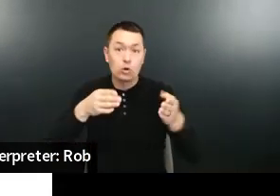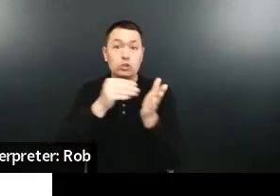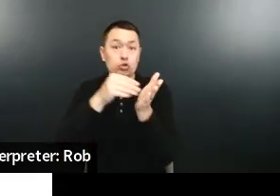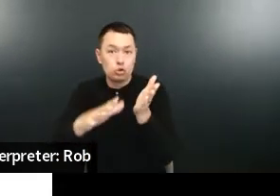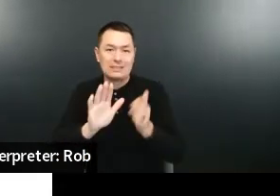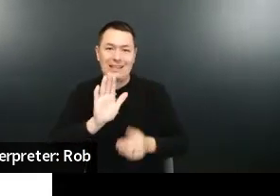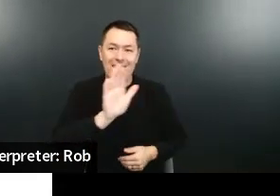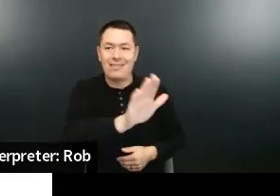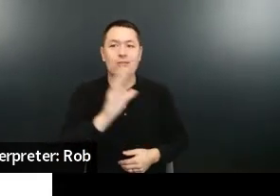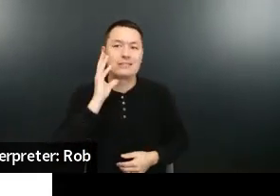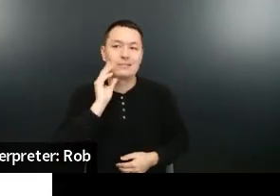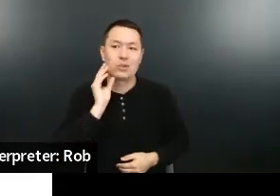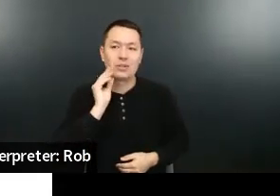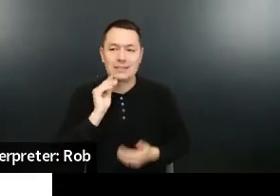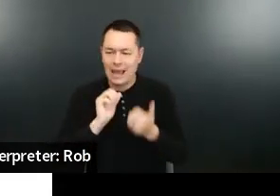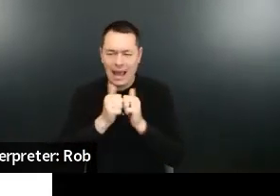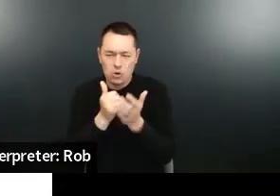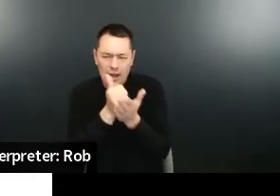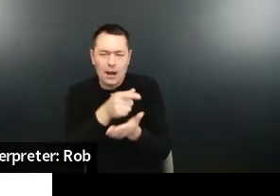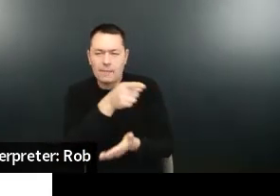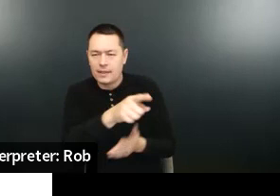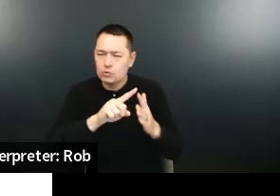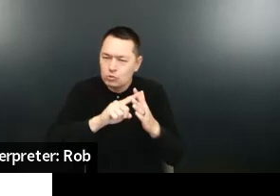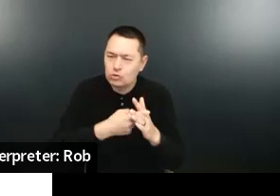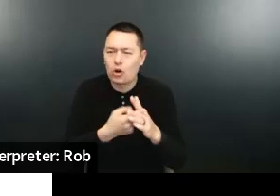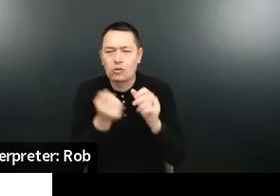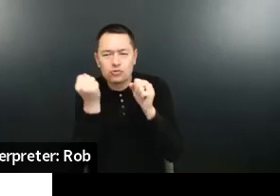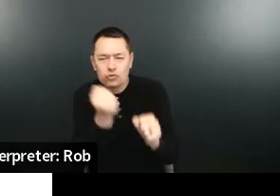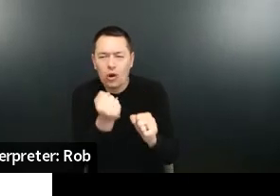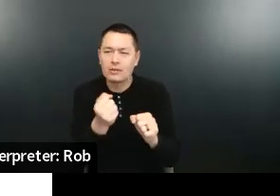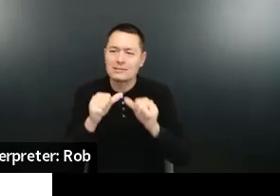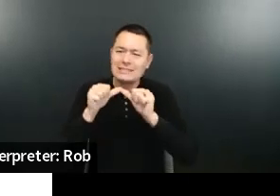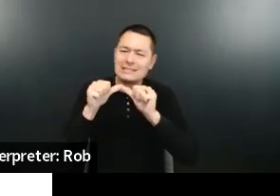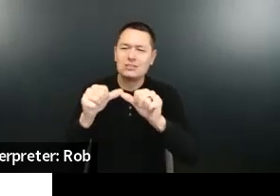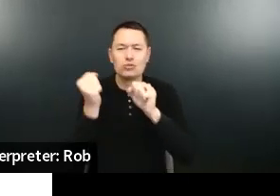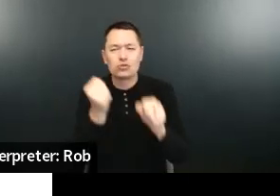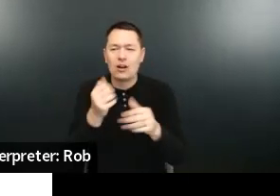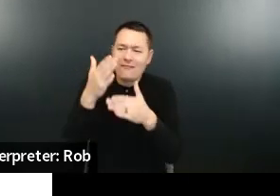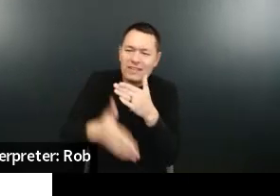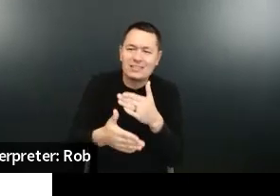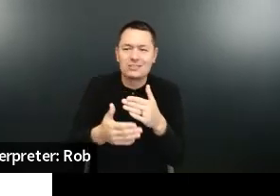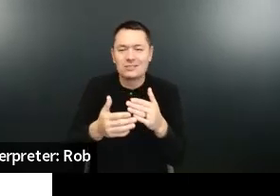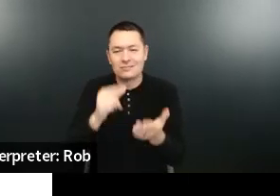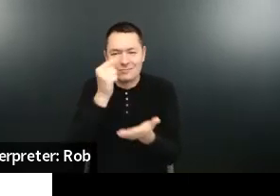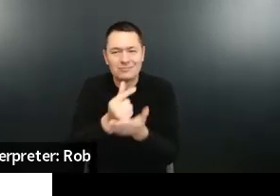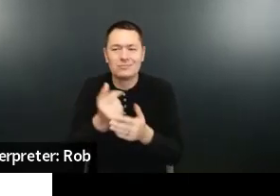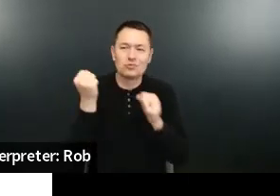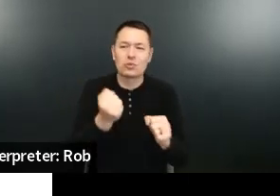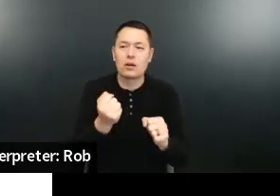So how do we help our students to start strong and stay strong and strong? And what are those data elements that you can look